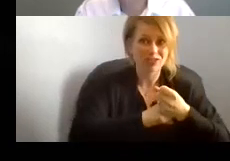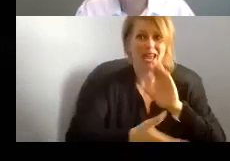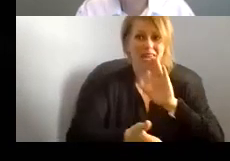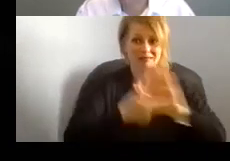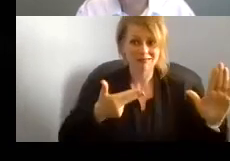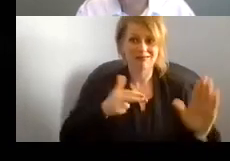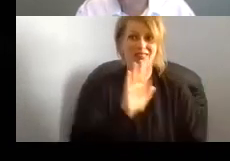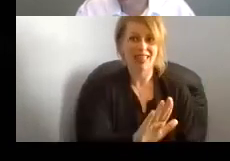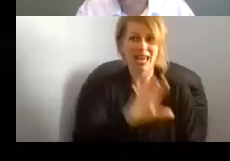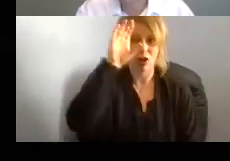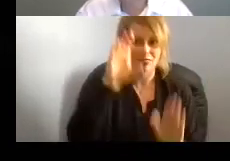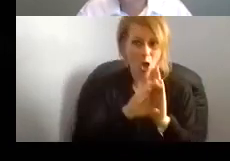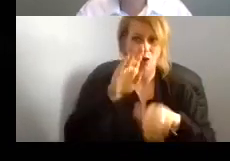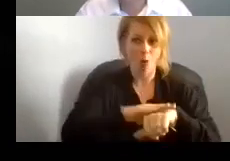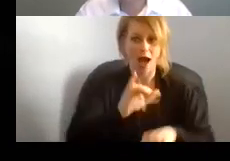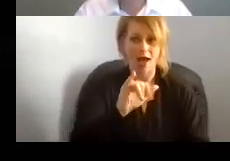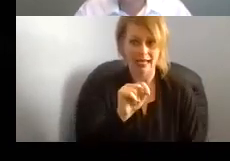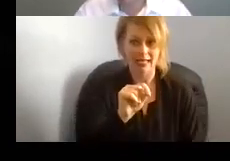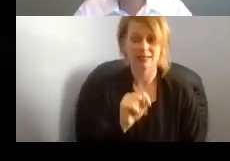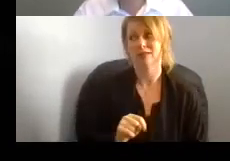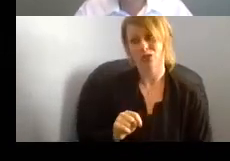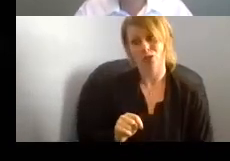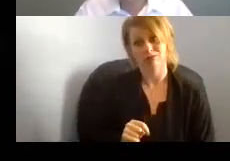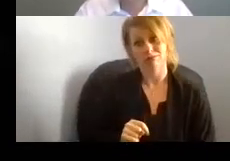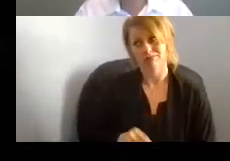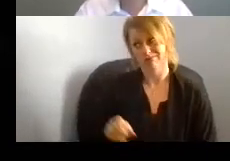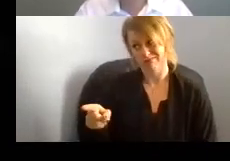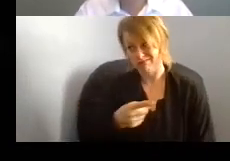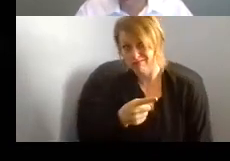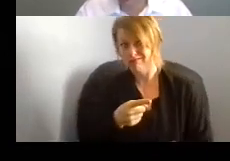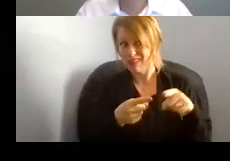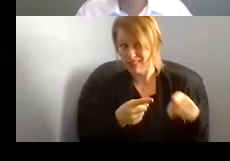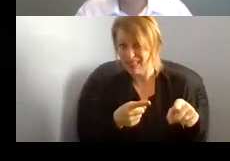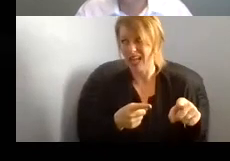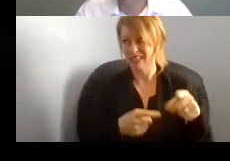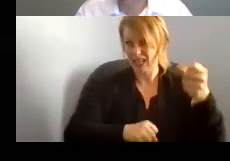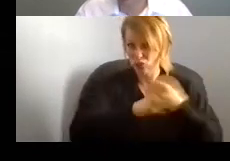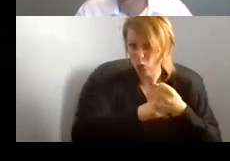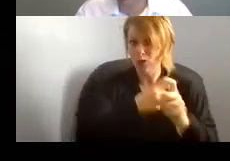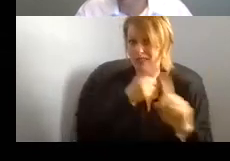So that’s part of what you can do is say to administrators, look, this is material that’s been endorsed by school administrators.